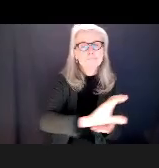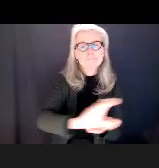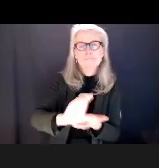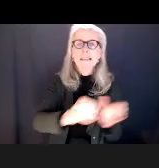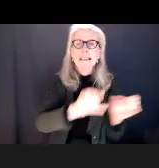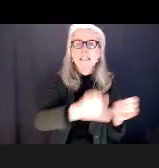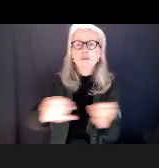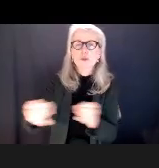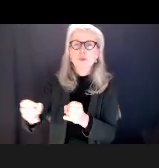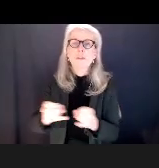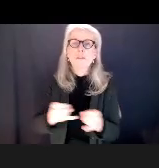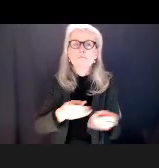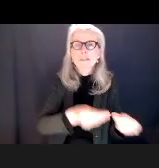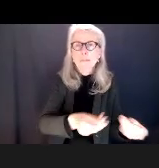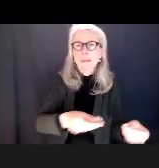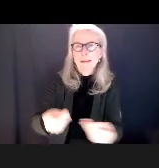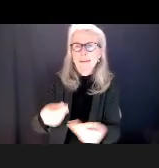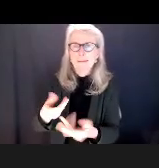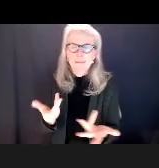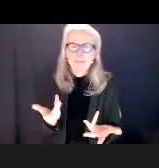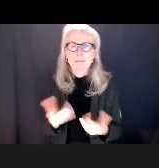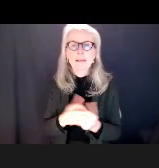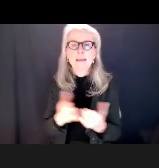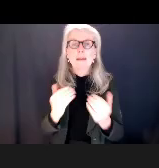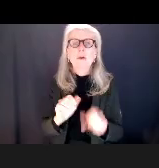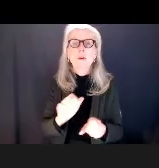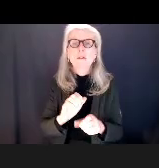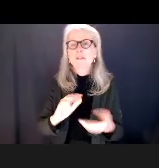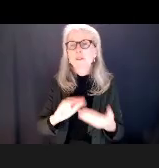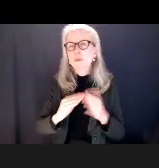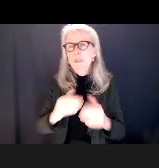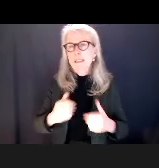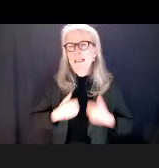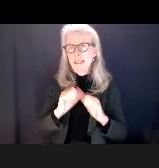We work directly with a community living agency to explore concerns that disability